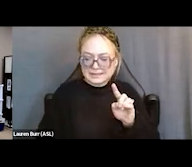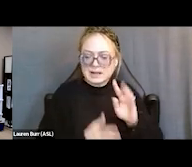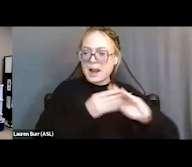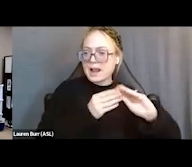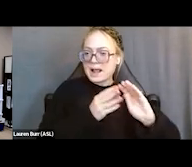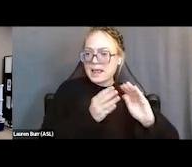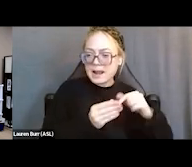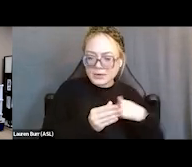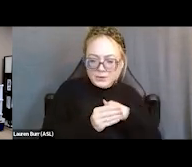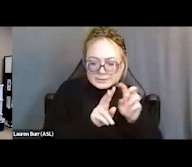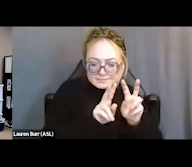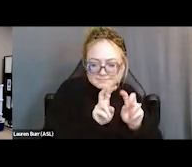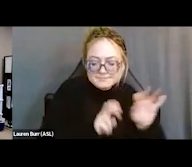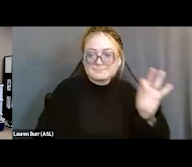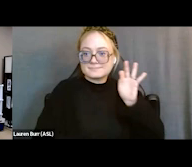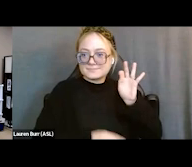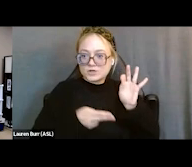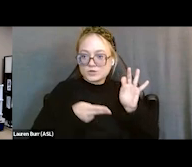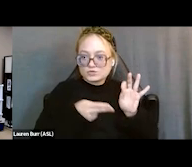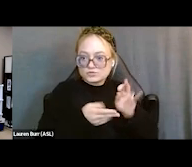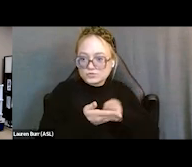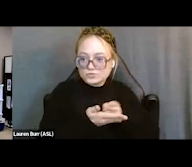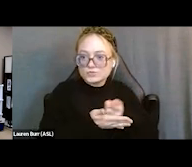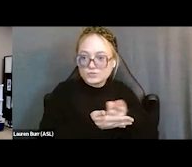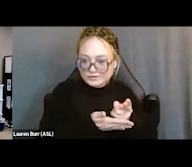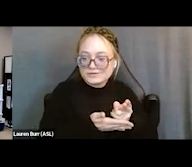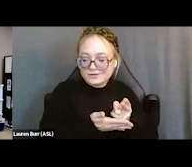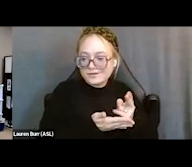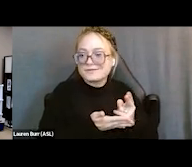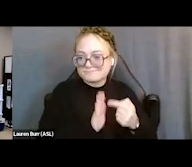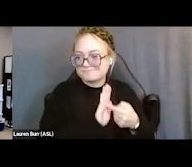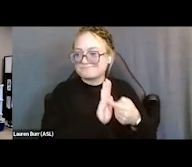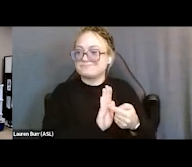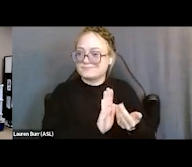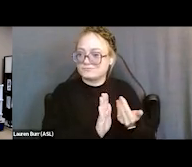on and indicate that. Excuse me. We don't provide validation for behaviors that are